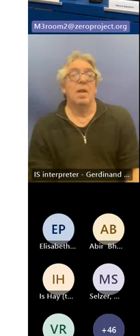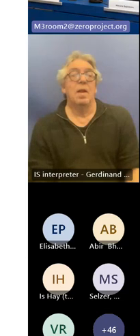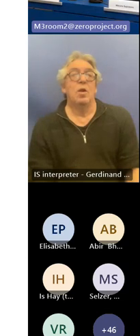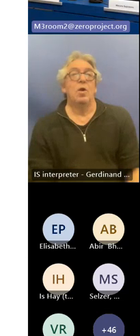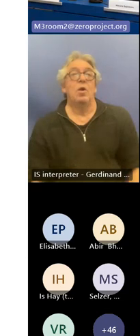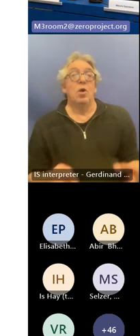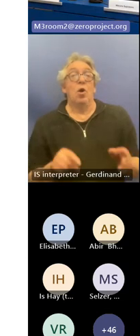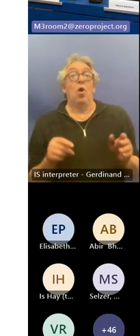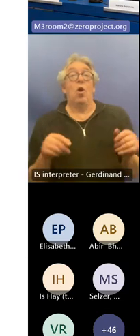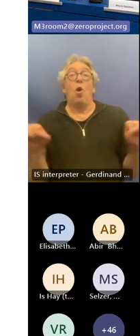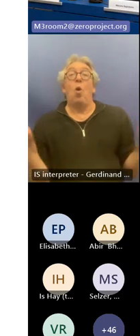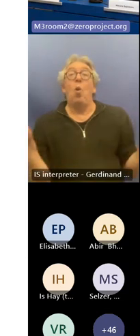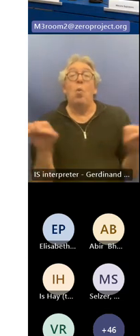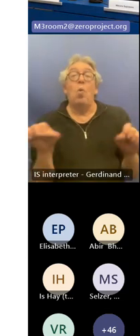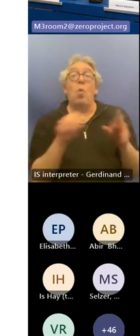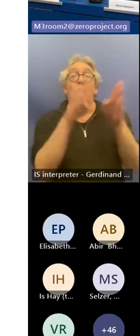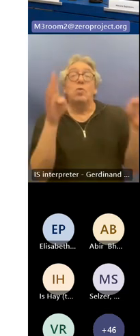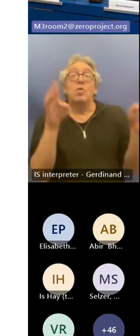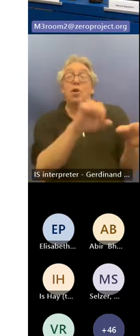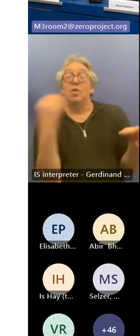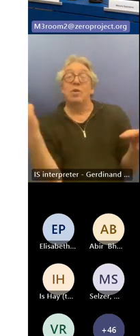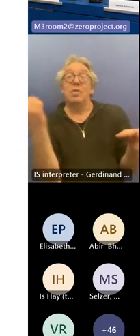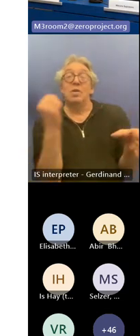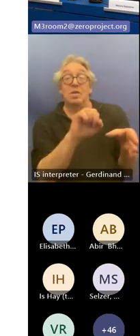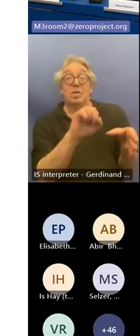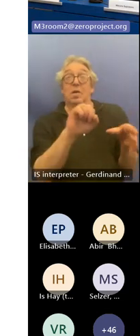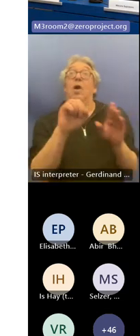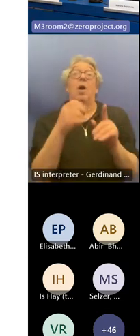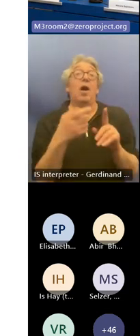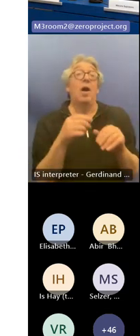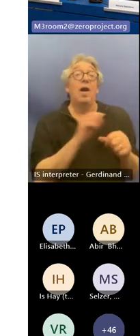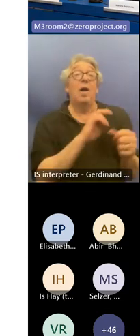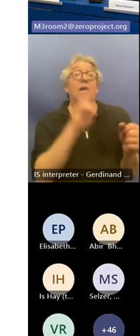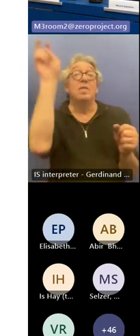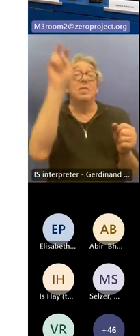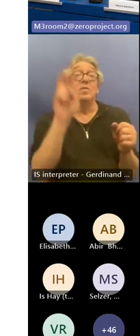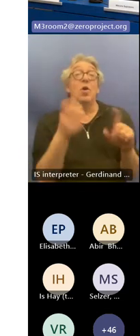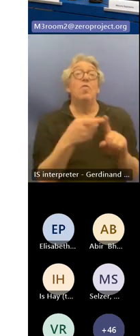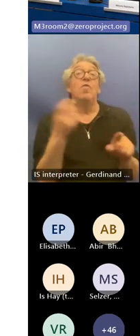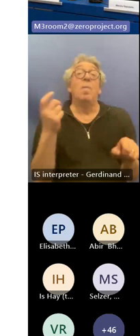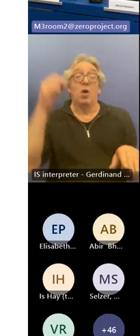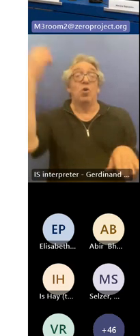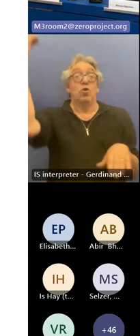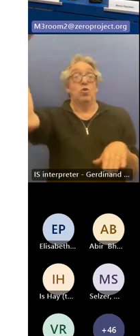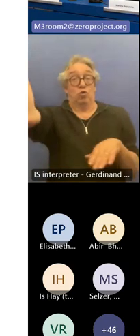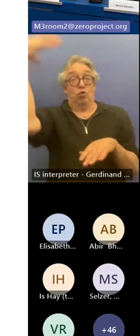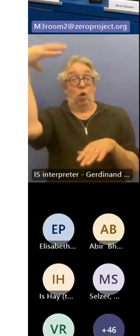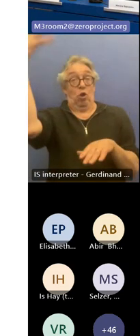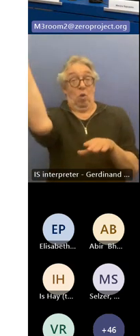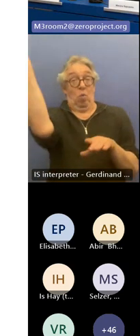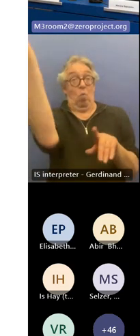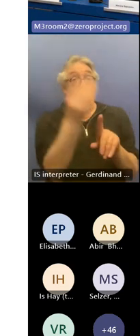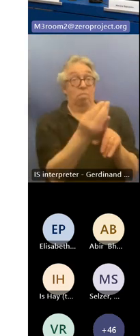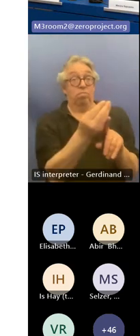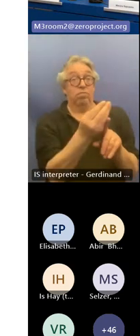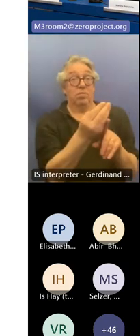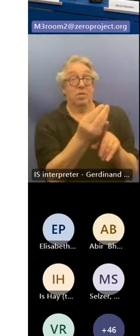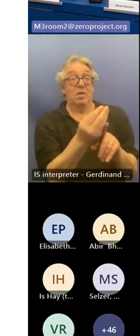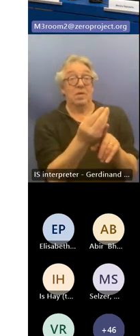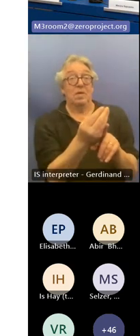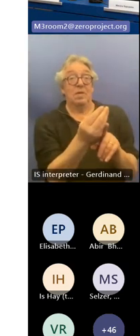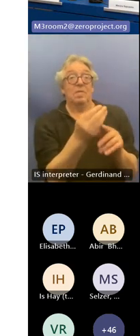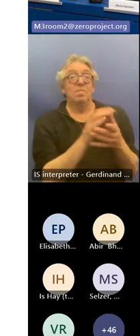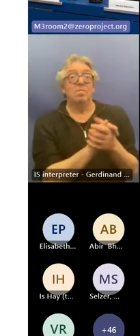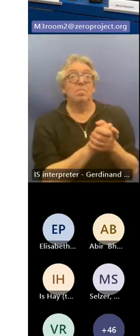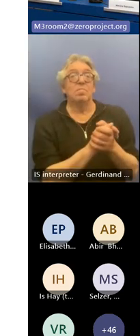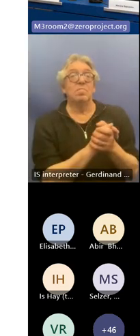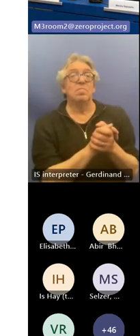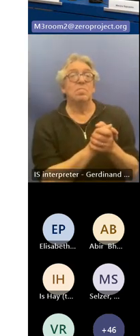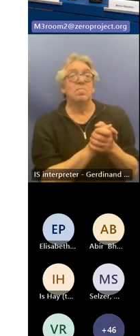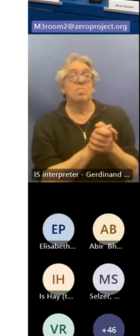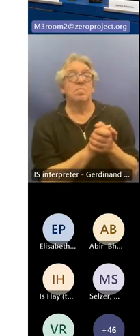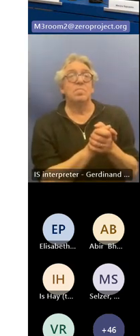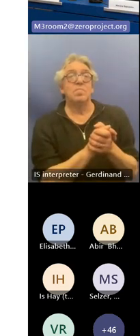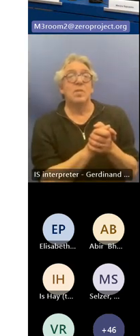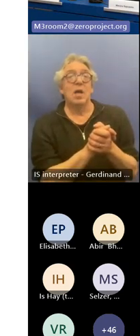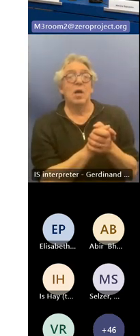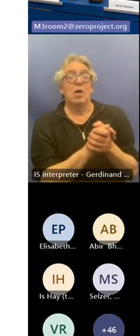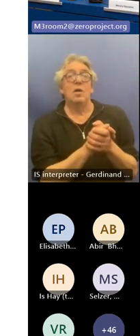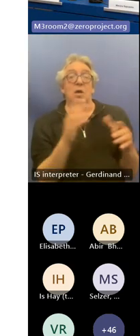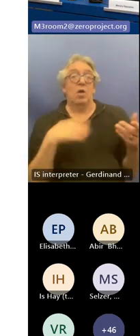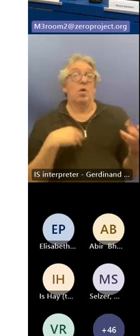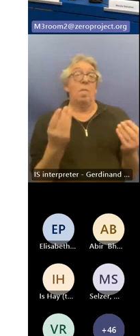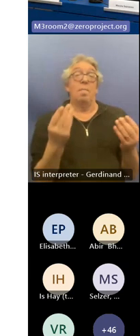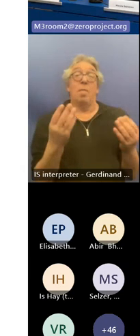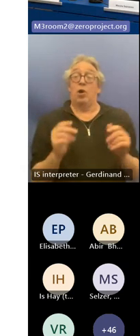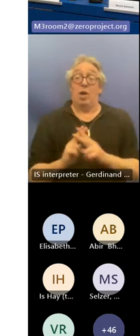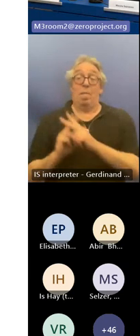support, partners in the ecosystem. Ensuring everything was made possible. That is the